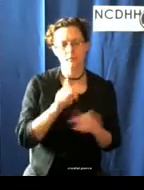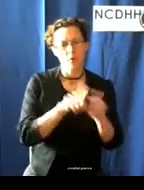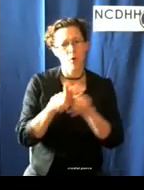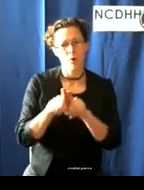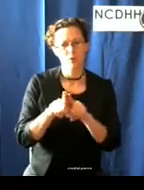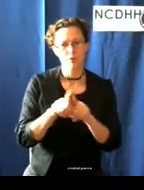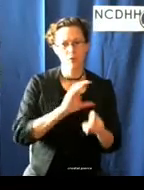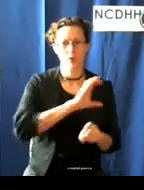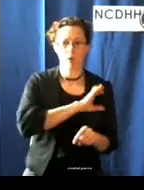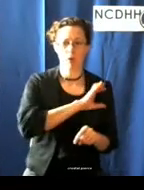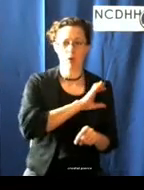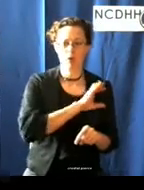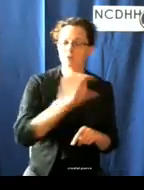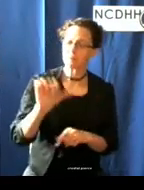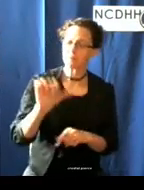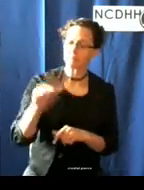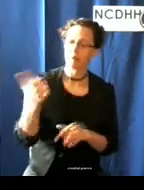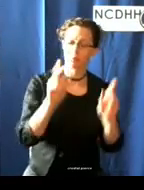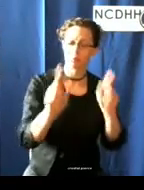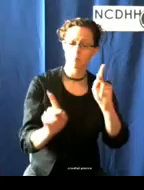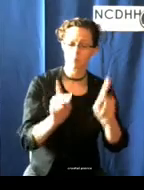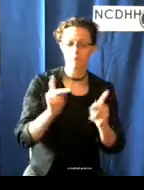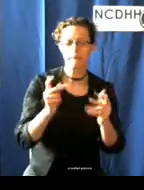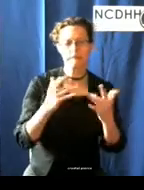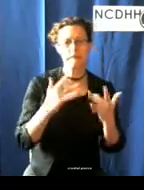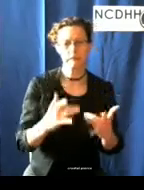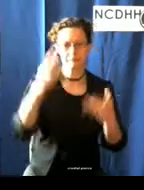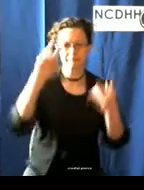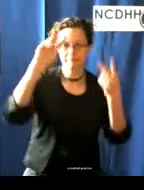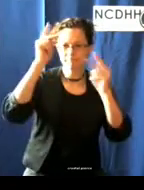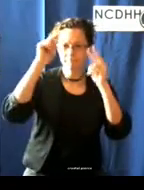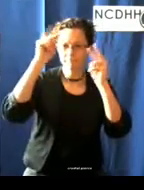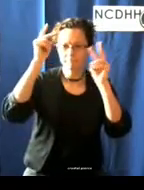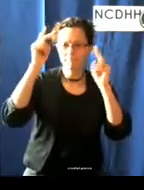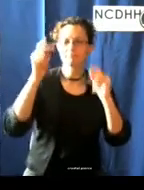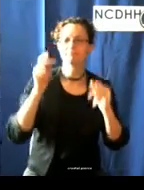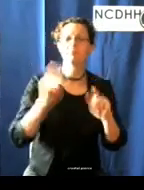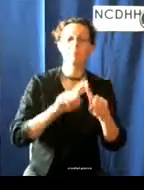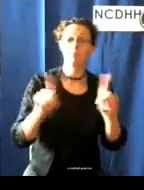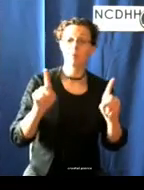AND OTHER INDIVIDUALS IS THAT IF A PERSON WHO DOES NOT RELY ON SPOKEN LANGUAGE